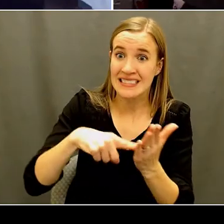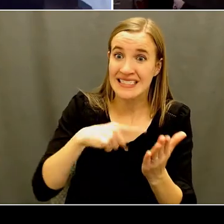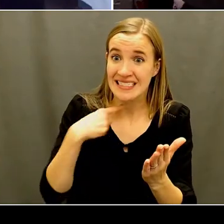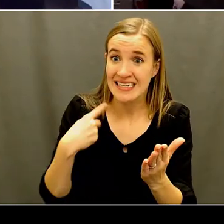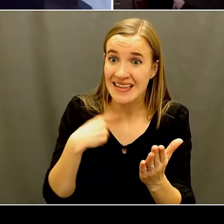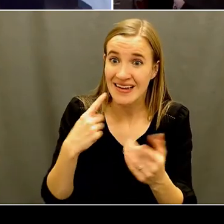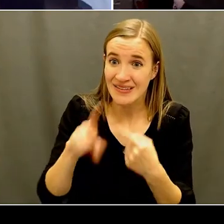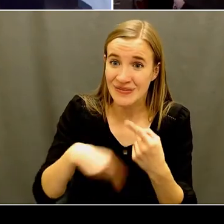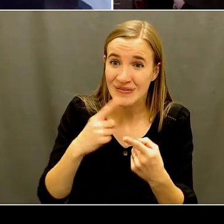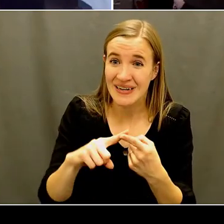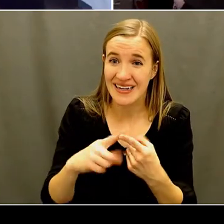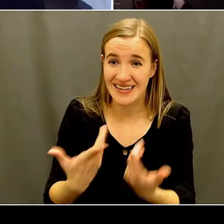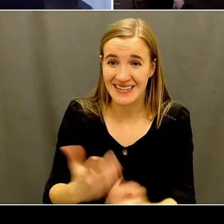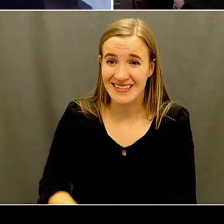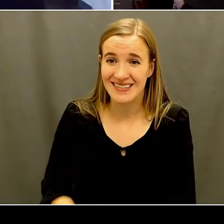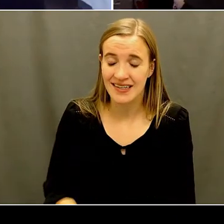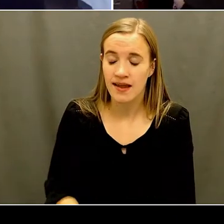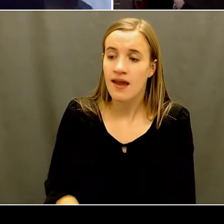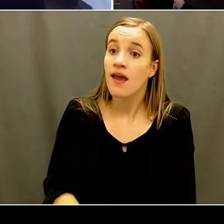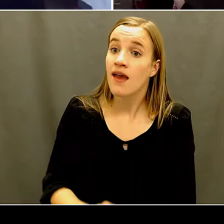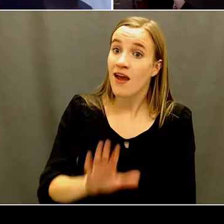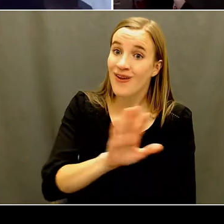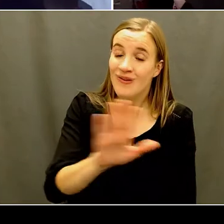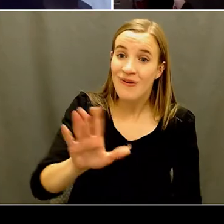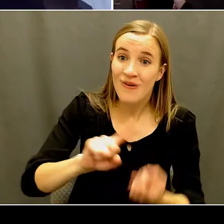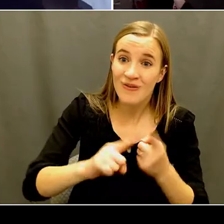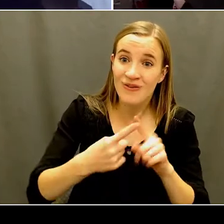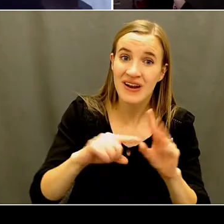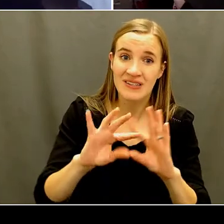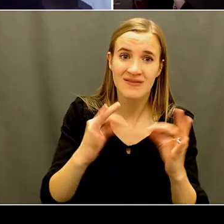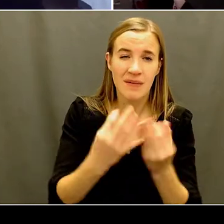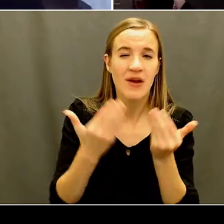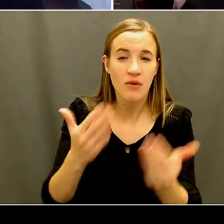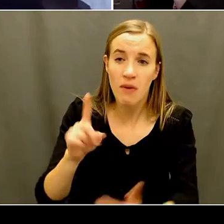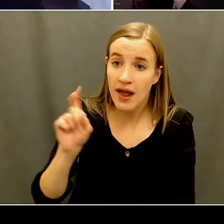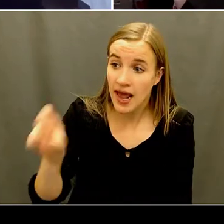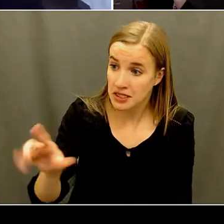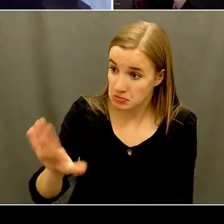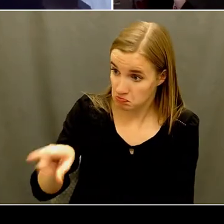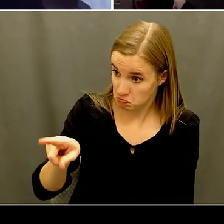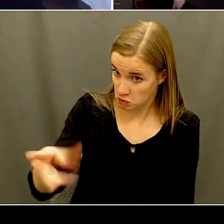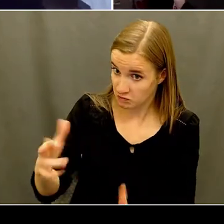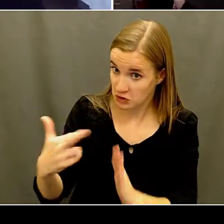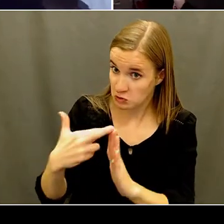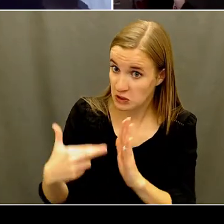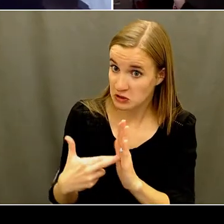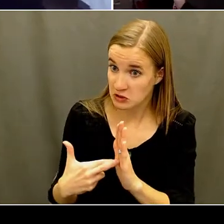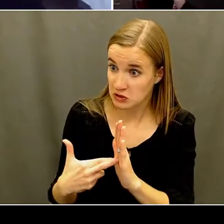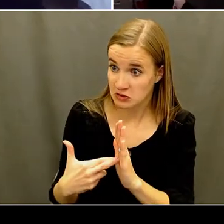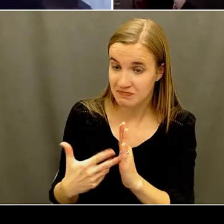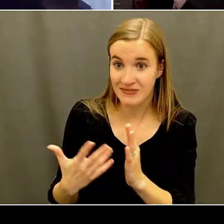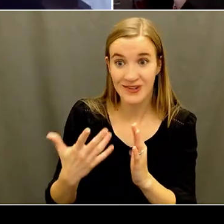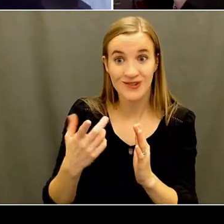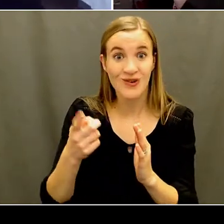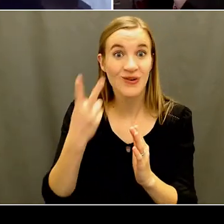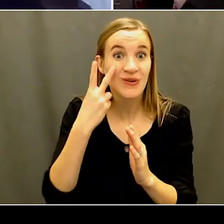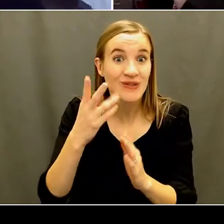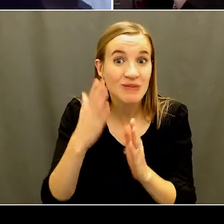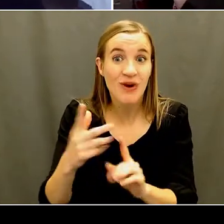is a common organizing tactic, asking people if they have a plan to vote and typically, when we ask people that we responded with "your polling places